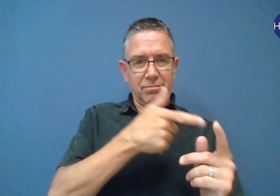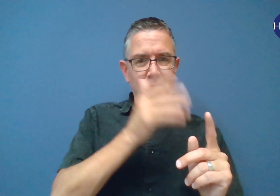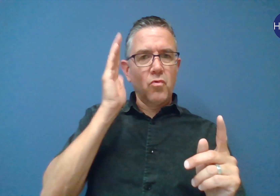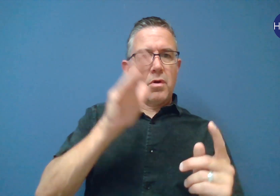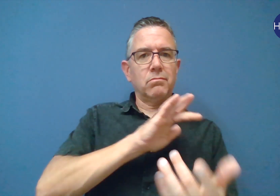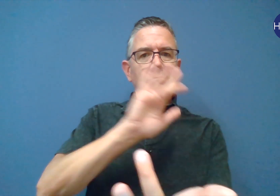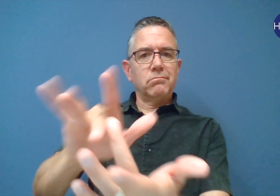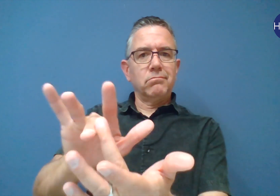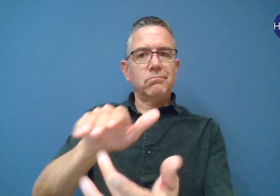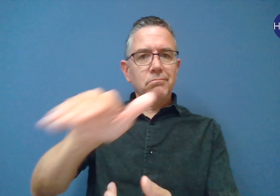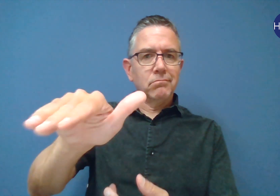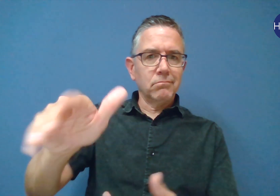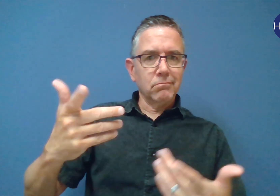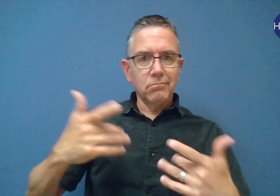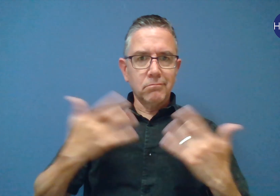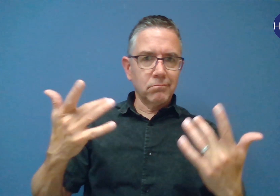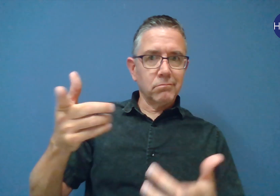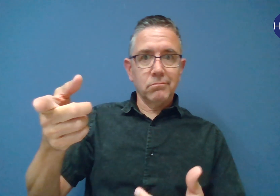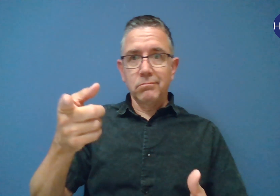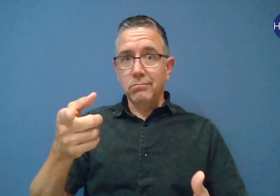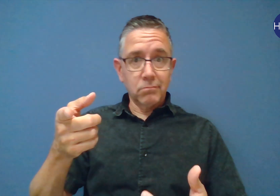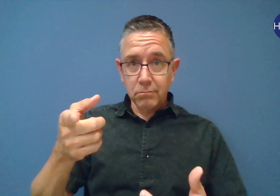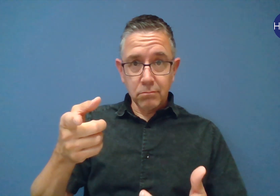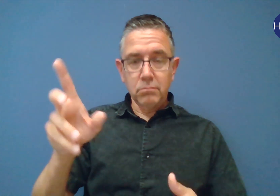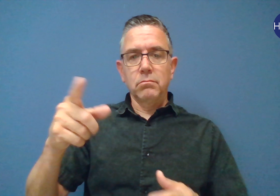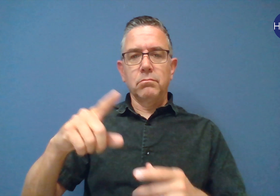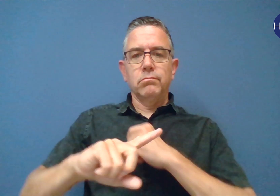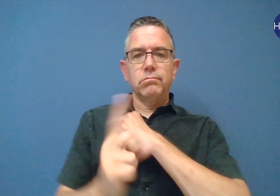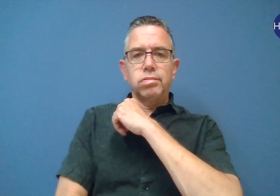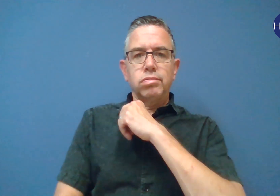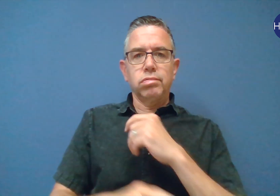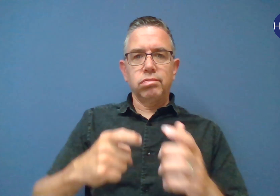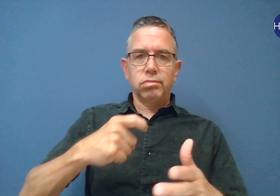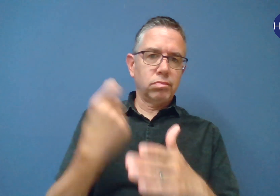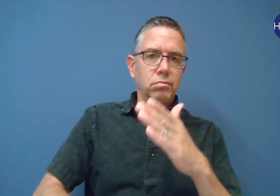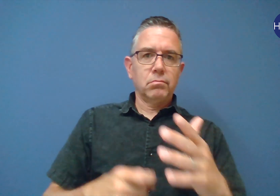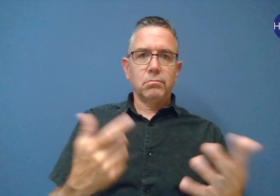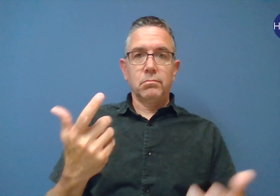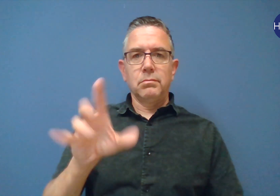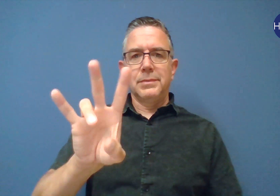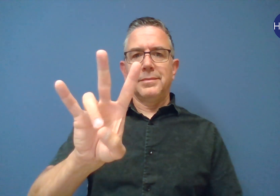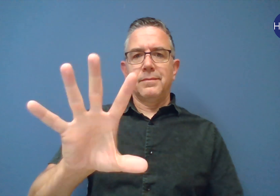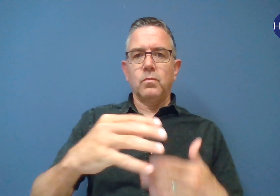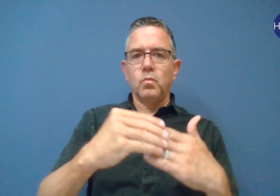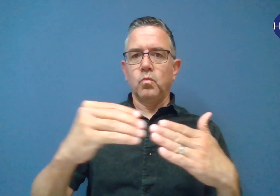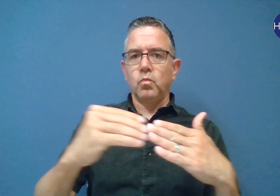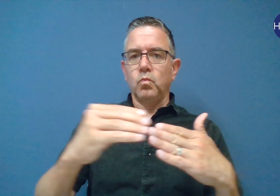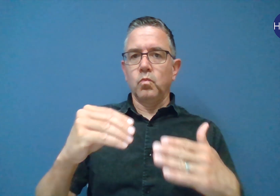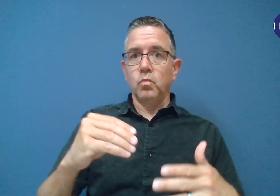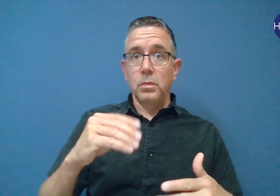WSHRC will contact them and possibly charge them a $75 fine for the first violation.